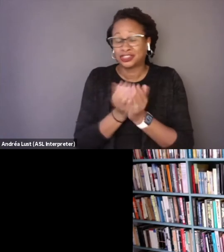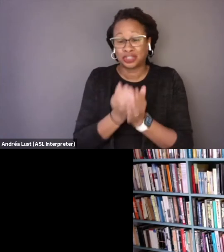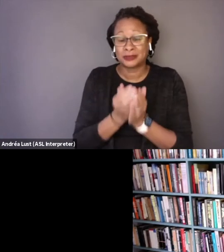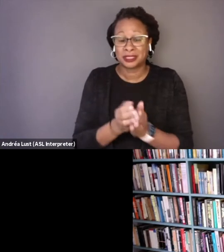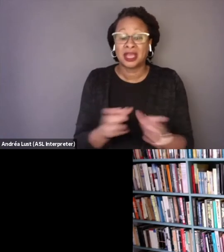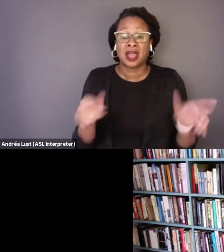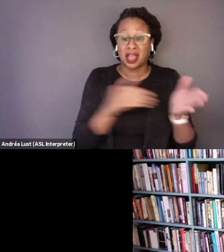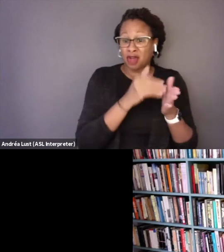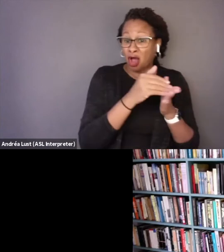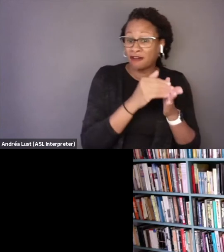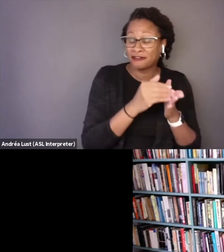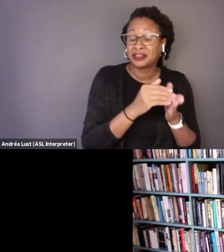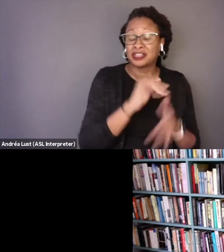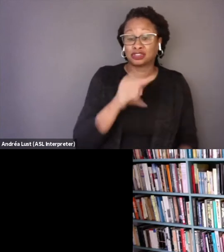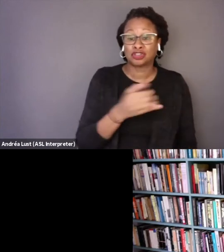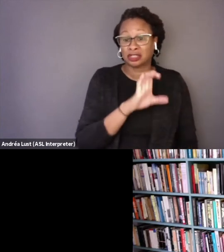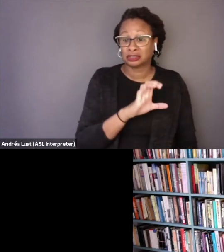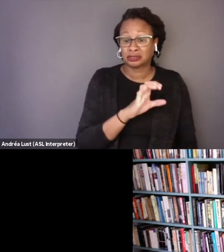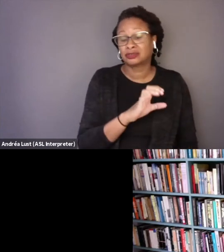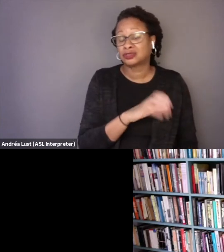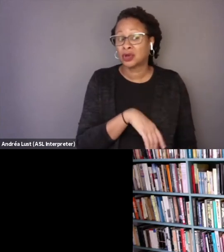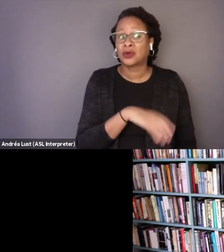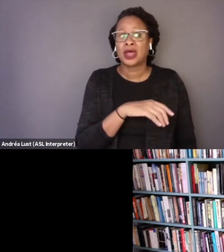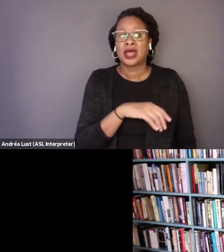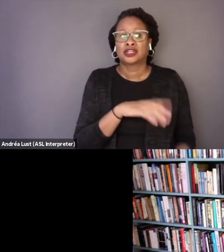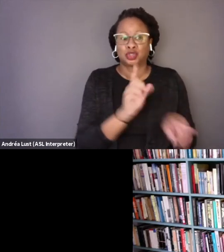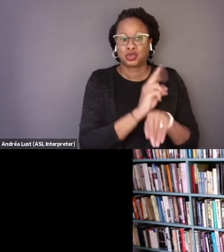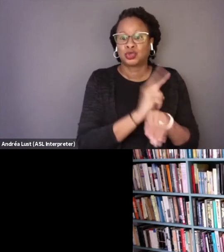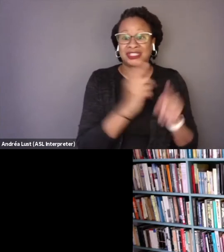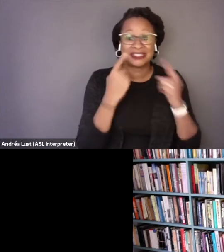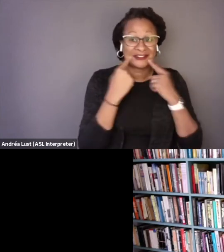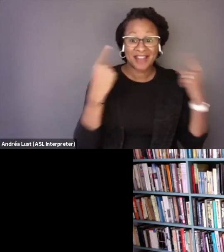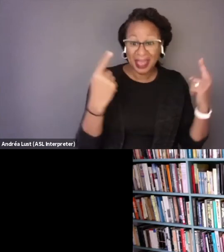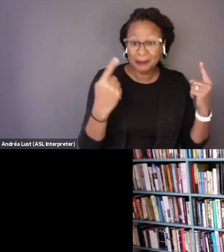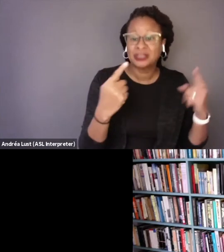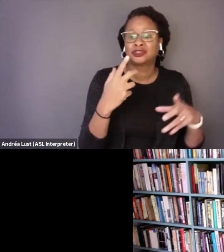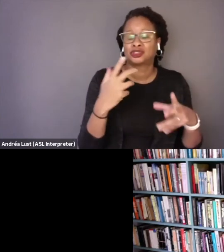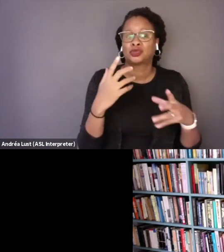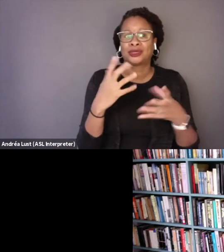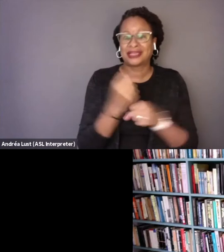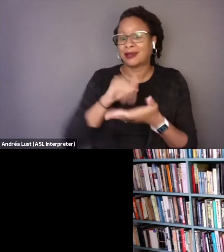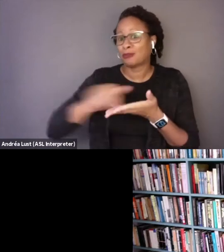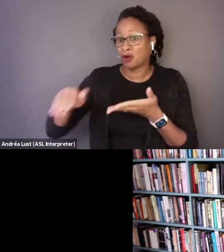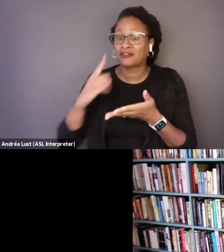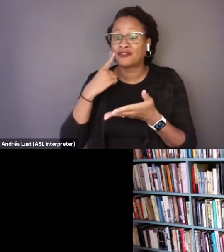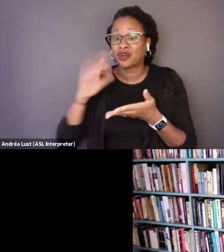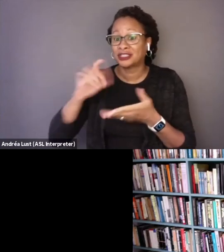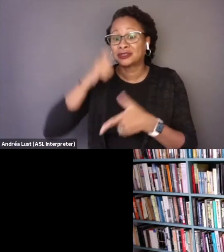to gain a pardon for his brother who was a collaborator. So there were a bunch of stories in that arena